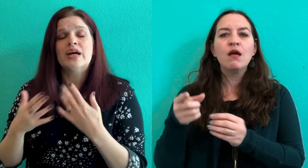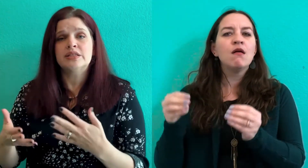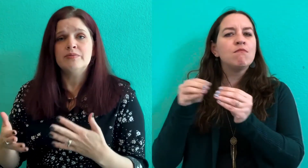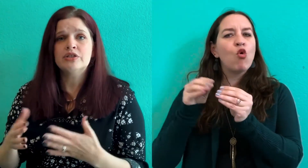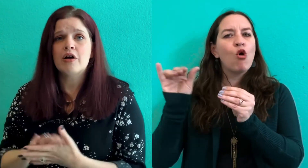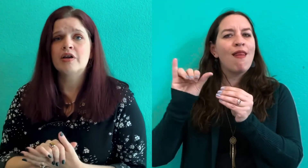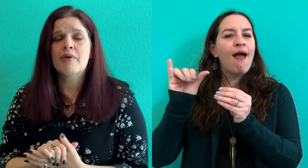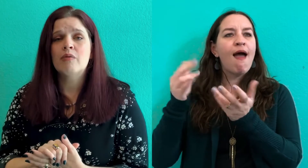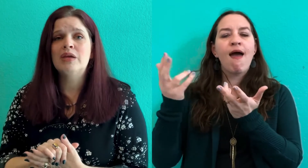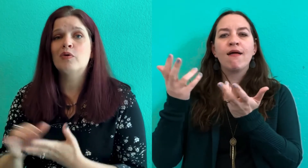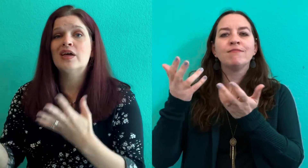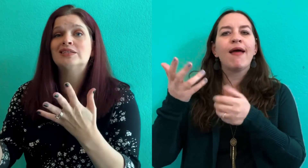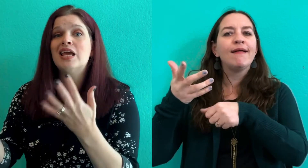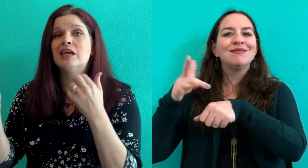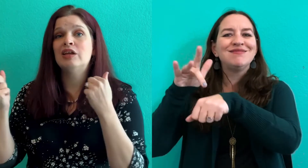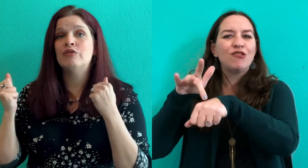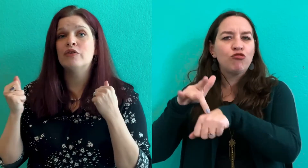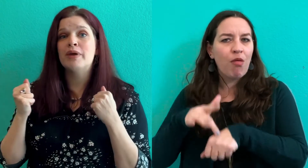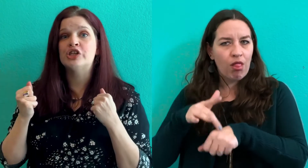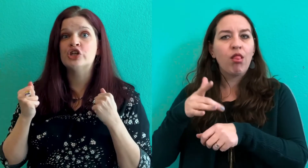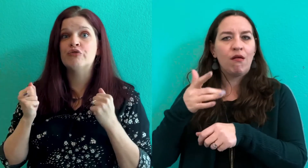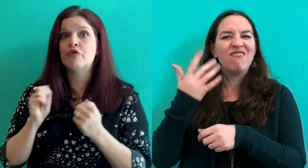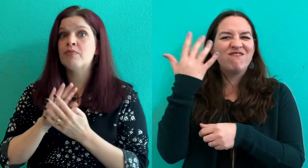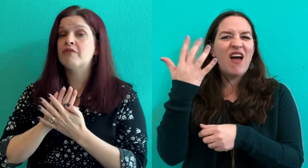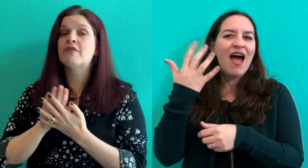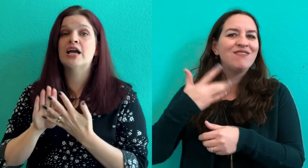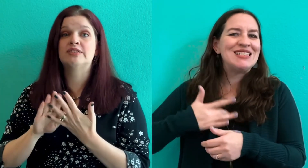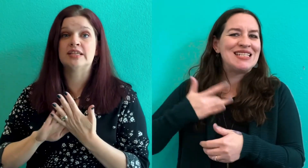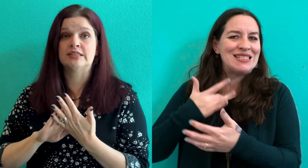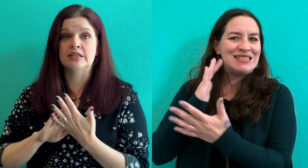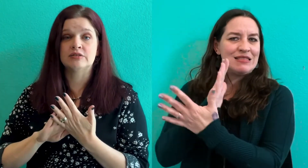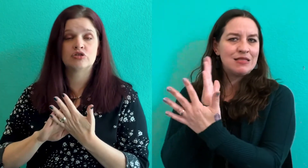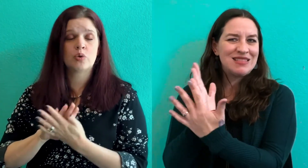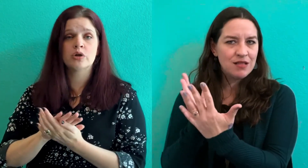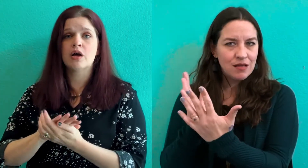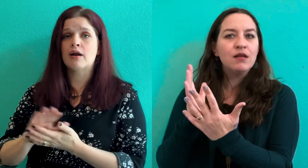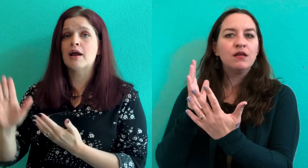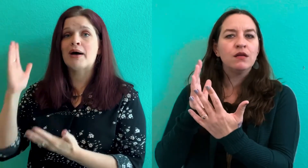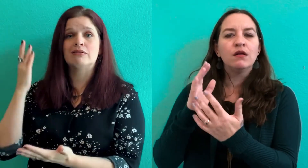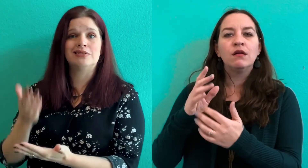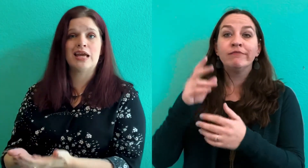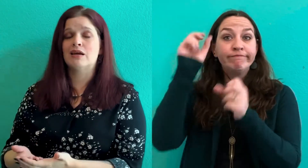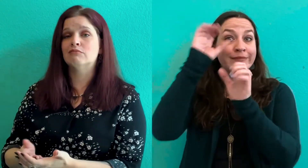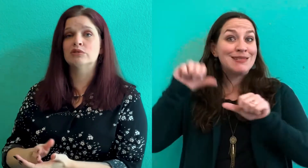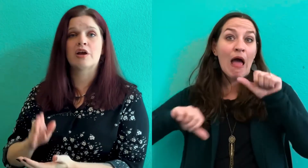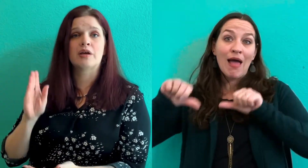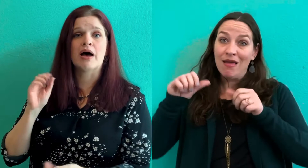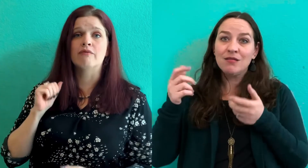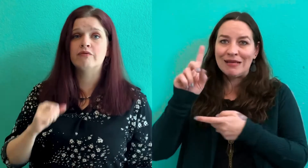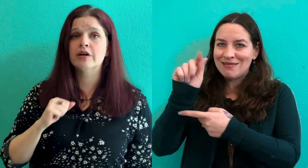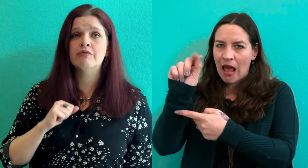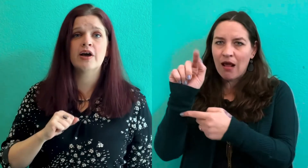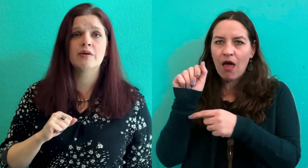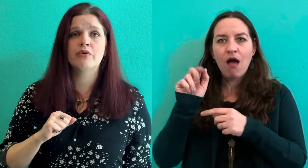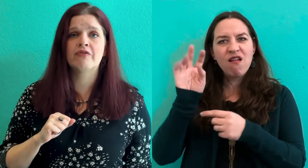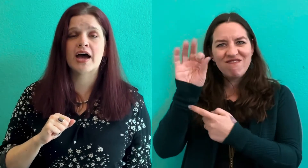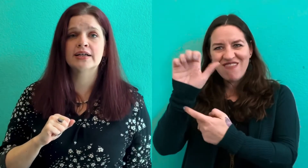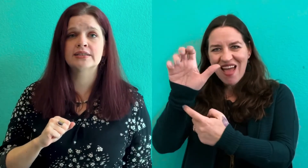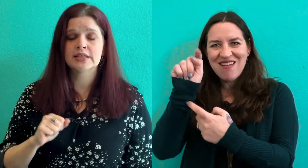that's going to be talking about people that take in information from the five senses. So we're talking about data. We're talking about verifiable facts.